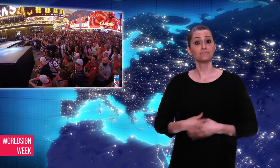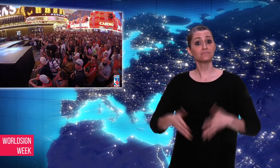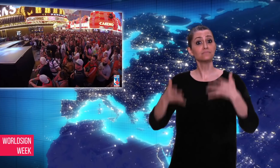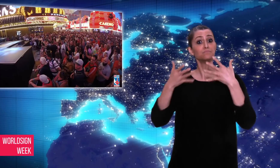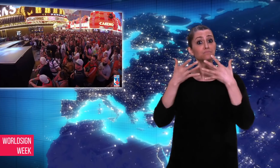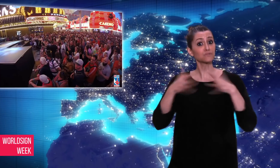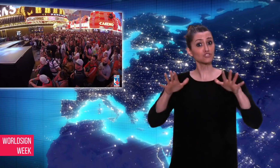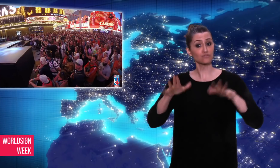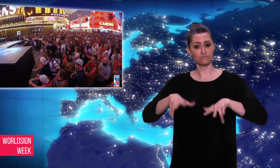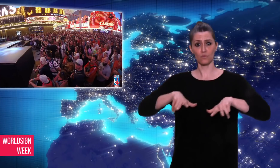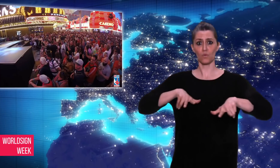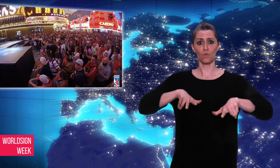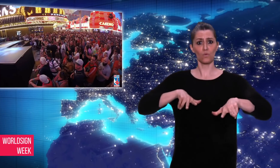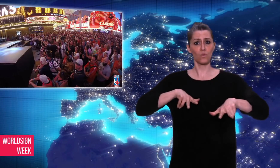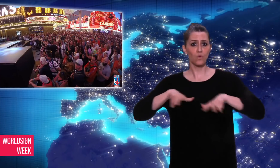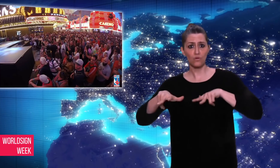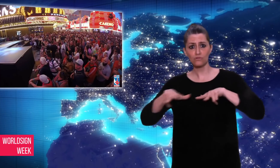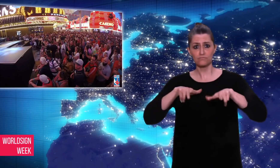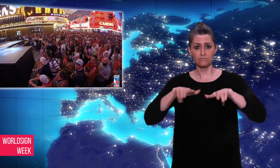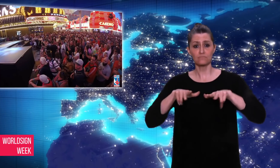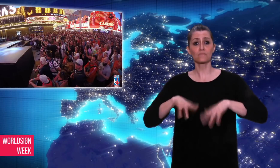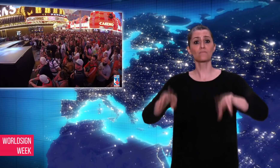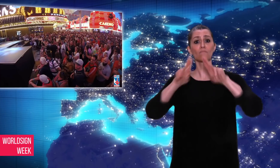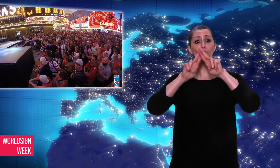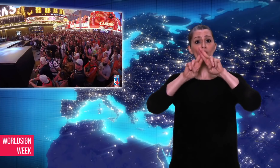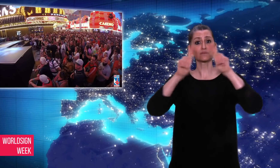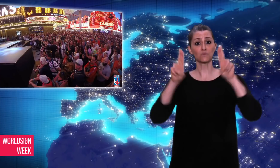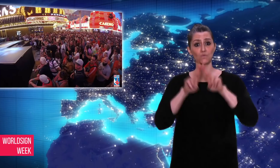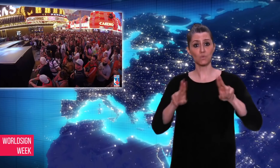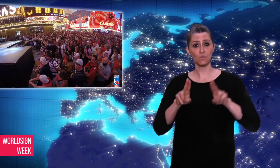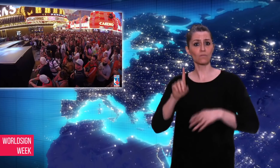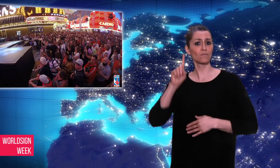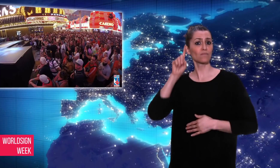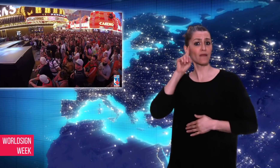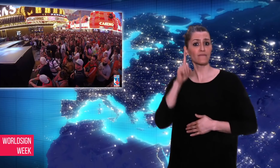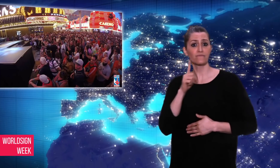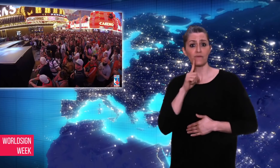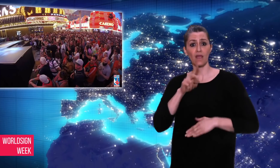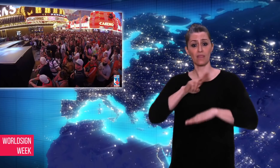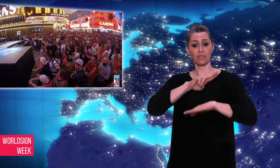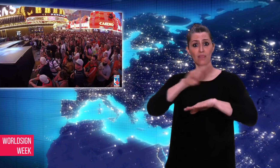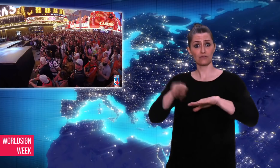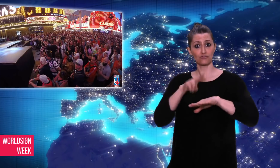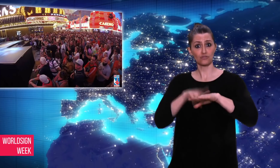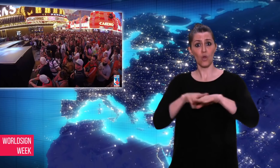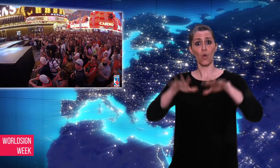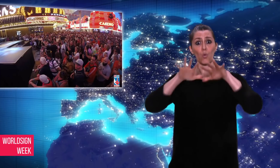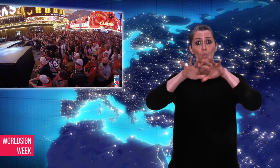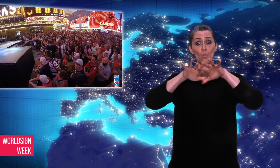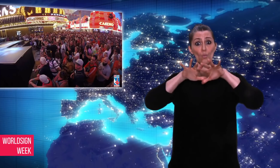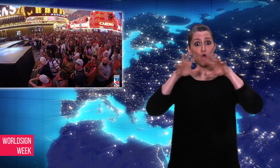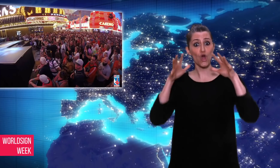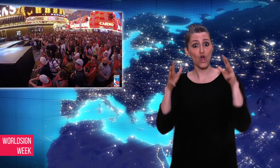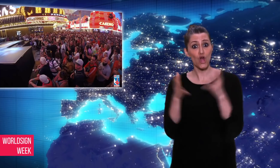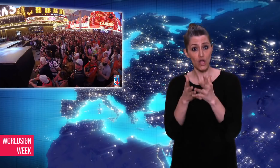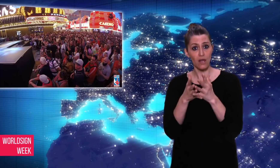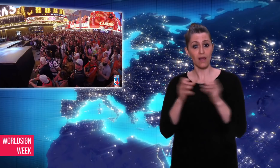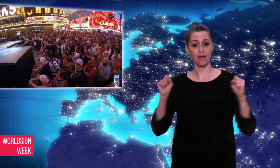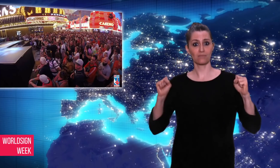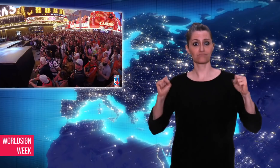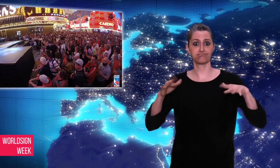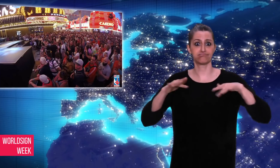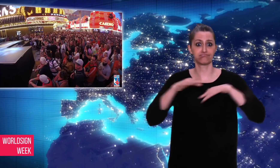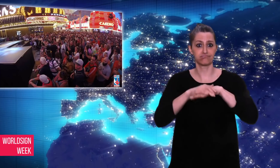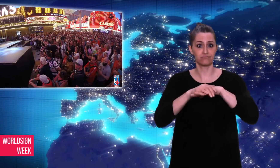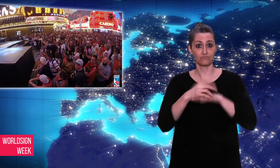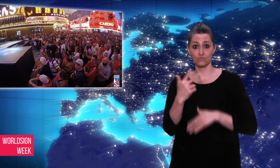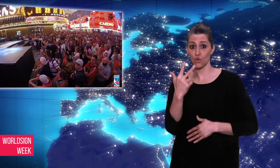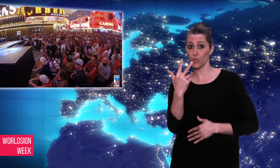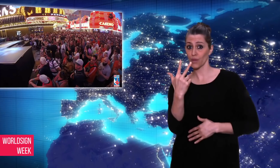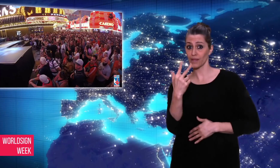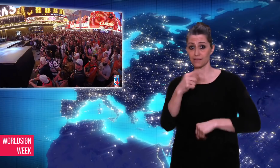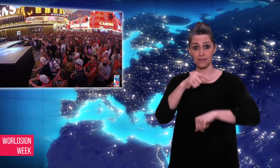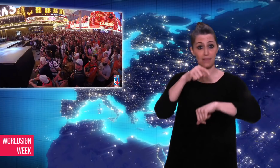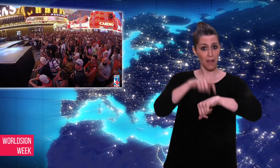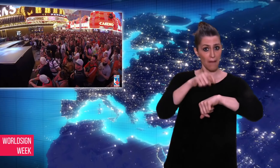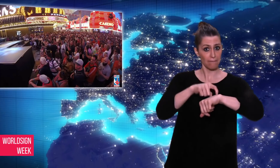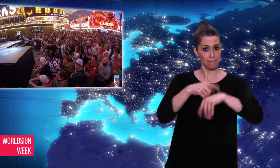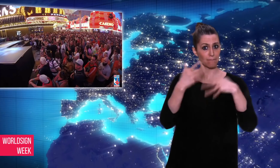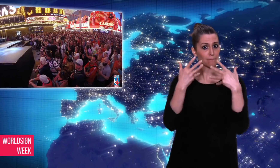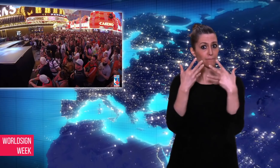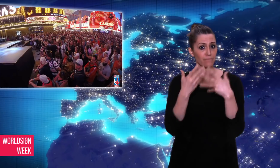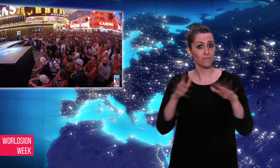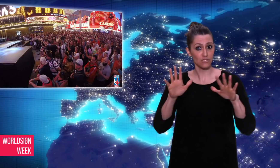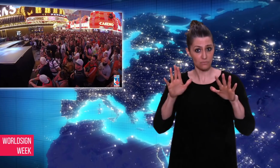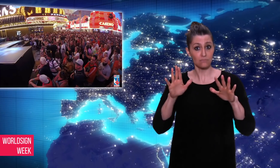They hosted the international “DeafNation World Expo” three times,